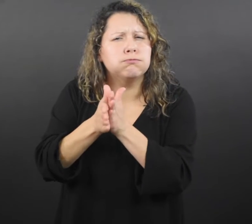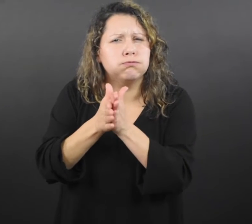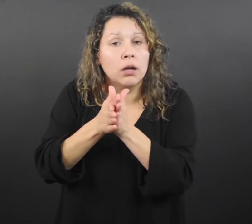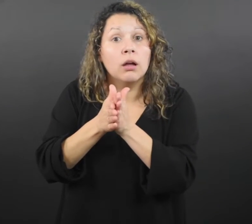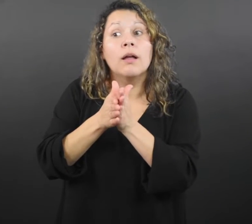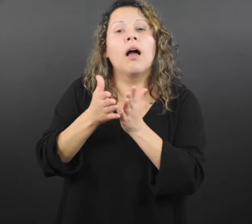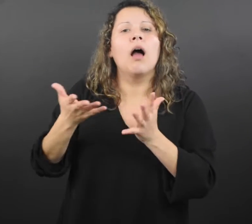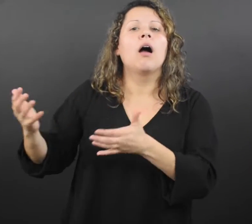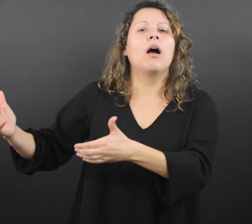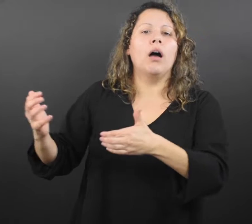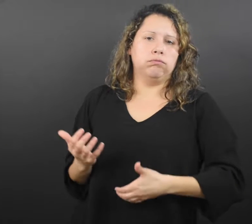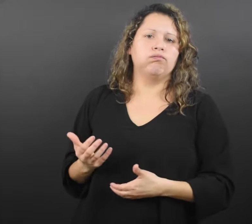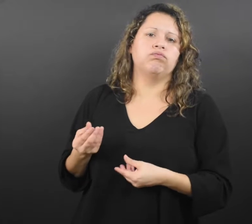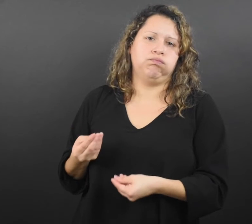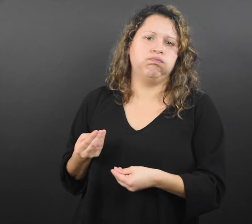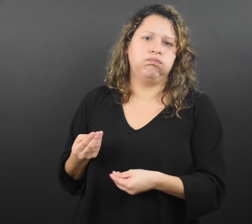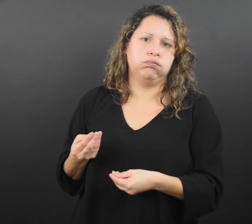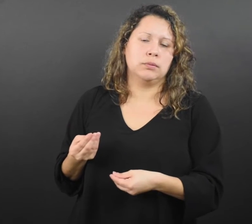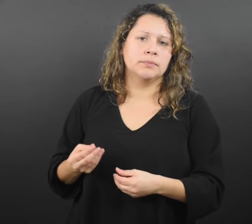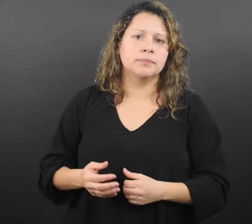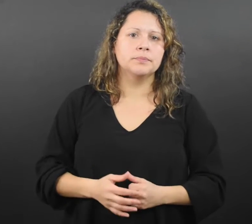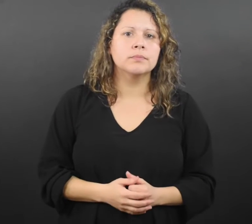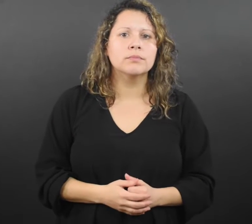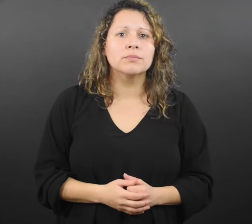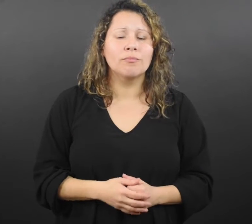● Wear a mask and wash your hands before each feeding.